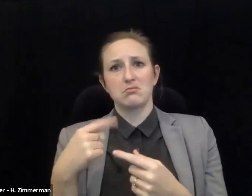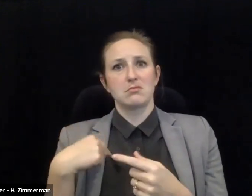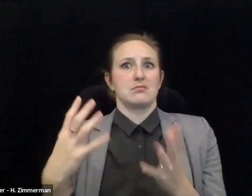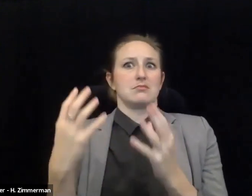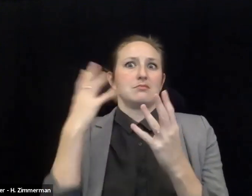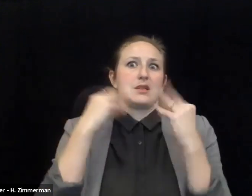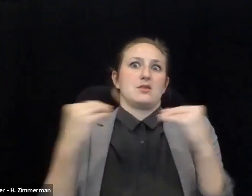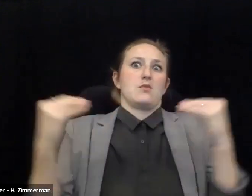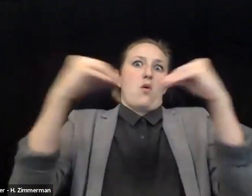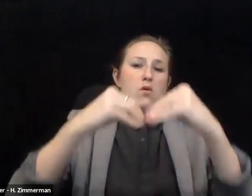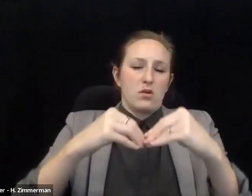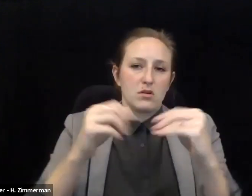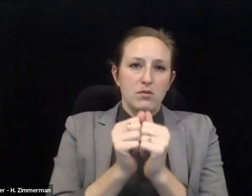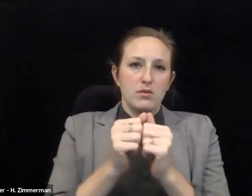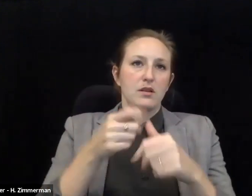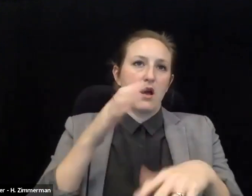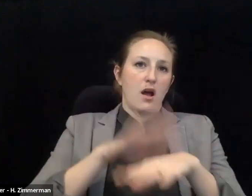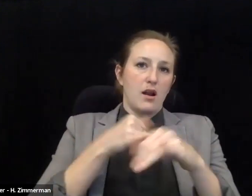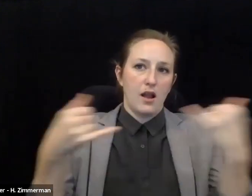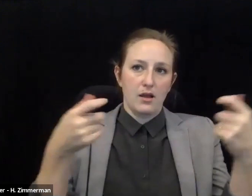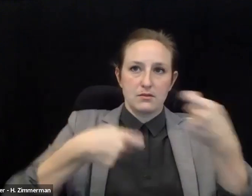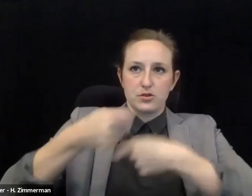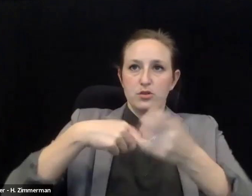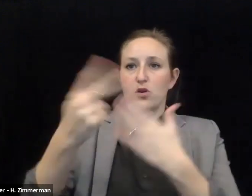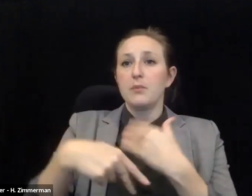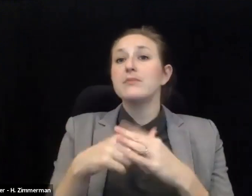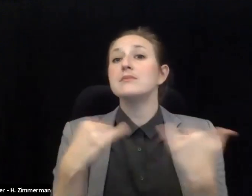with virtual exchange programs. And so today. We're going to hear from these